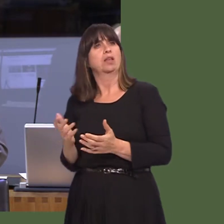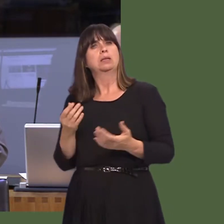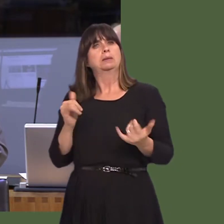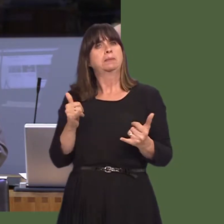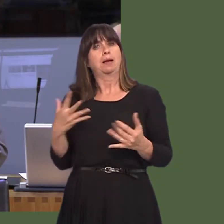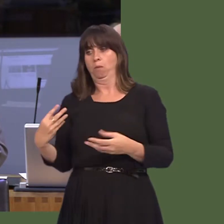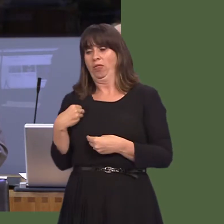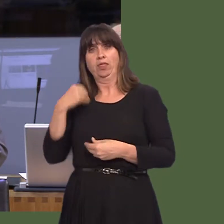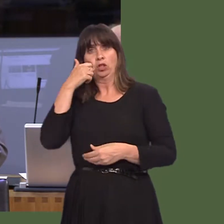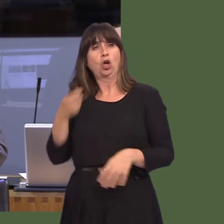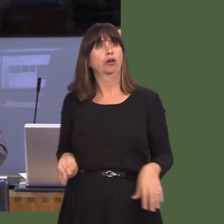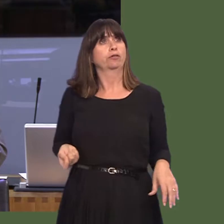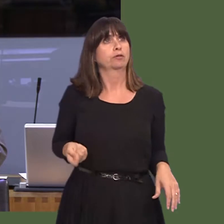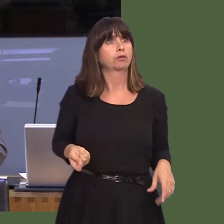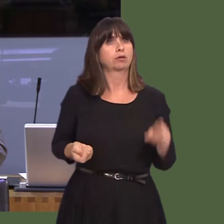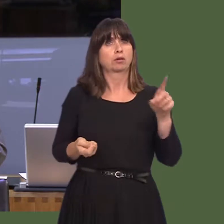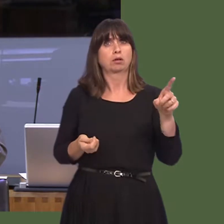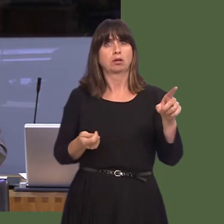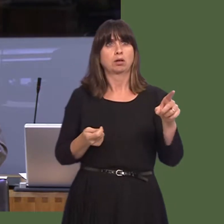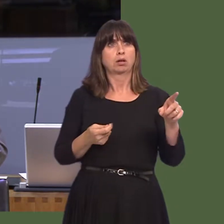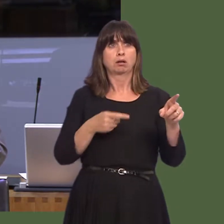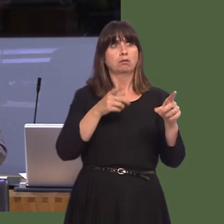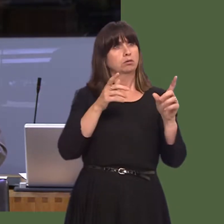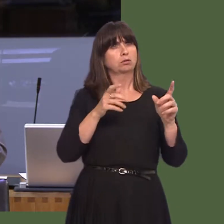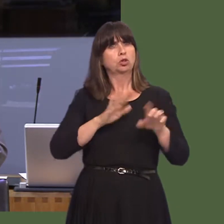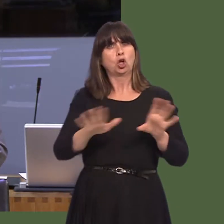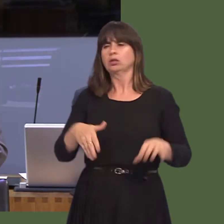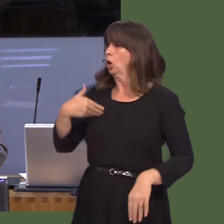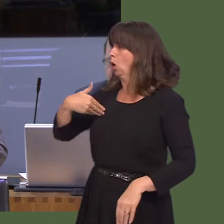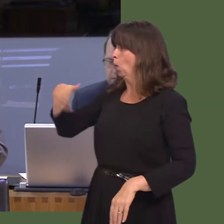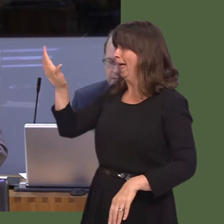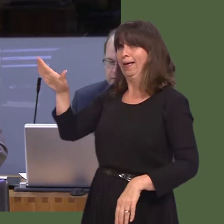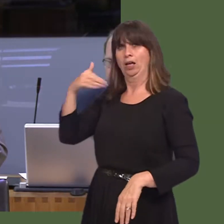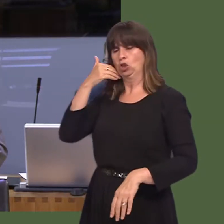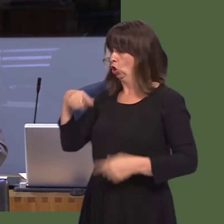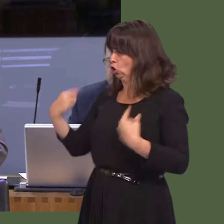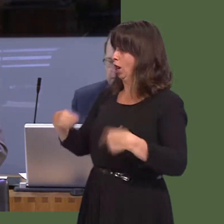there is an understanding among the operators what their obligations are, and they are not turned away from use of those services.